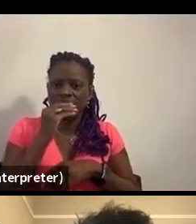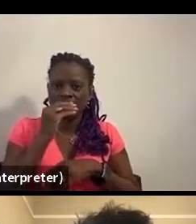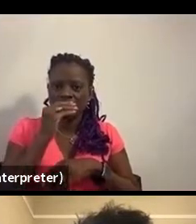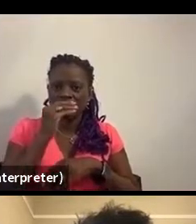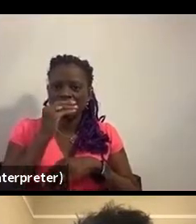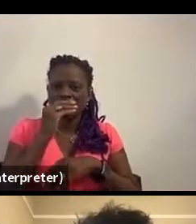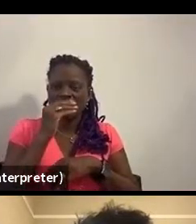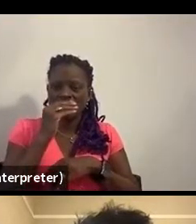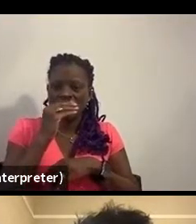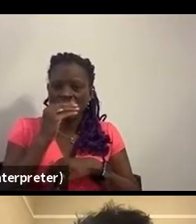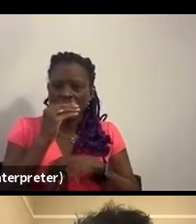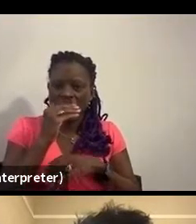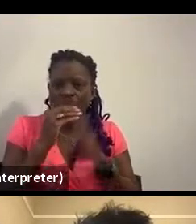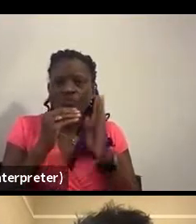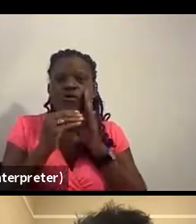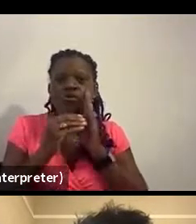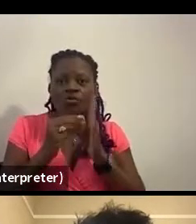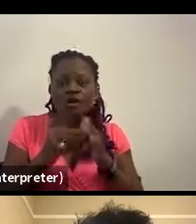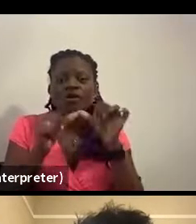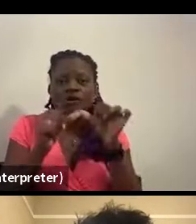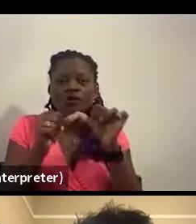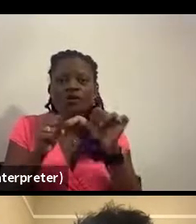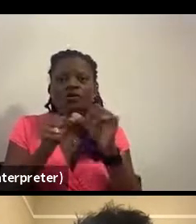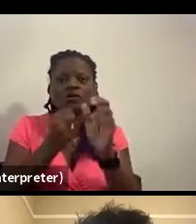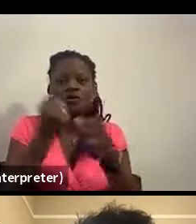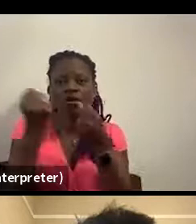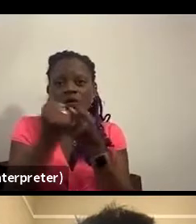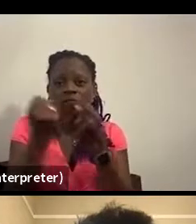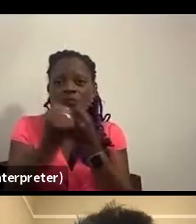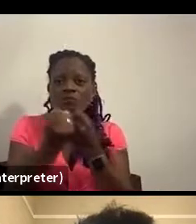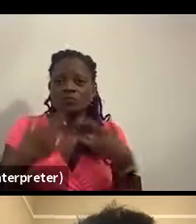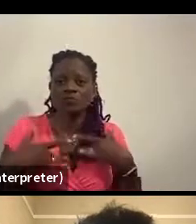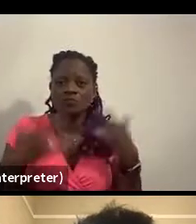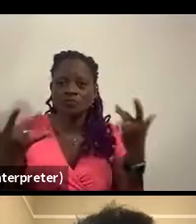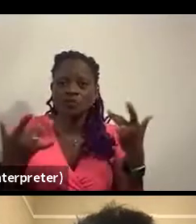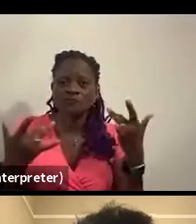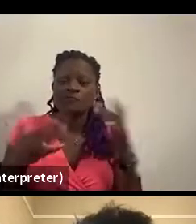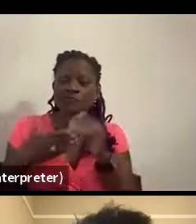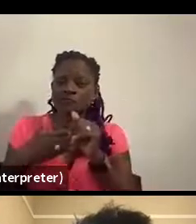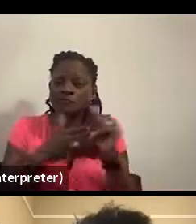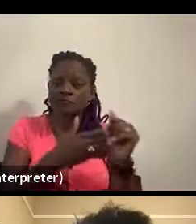support events that HASLET that are led by community as as the county.